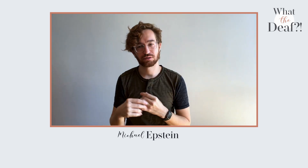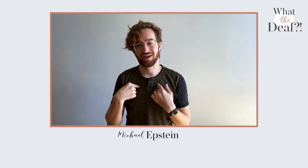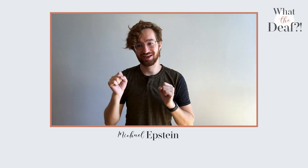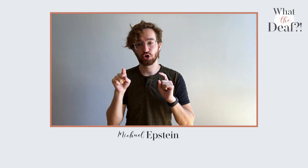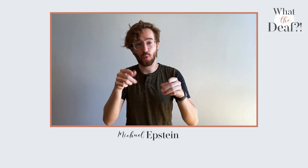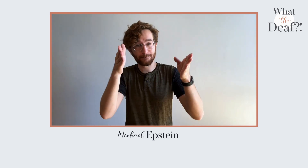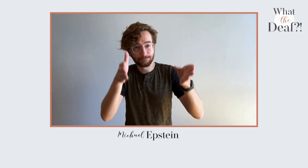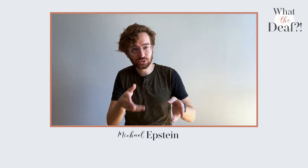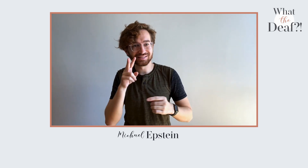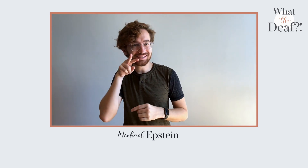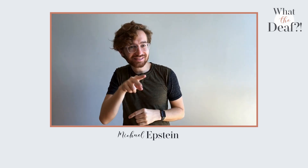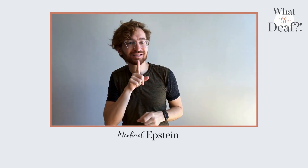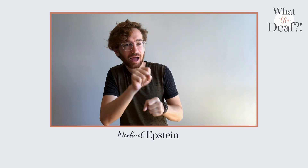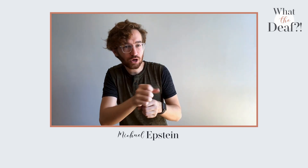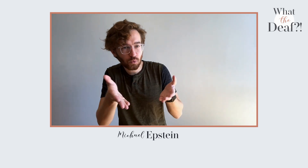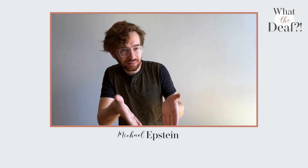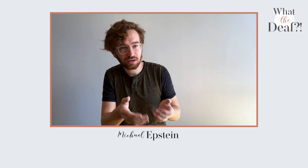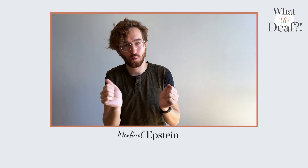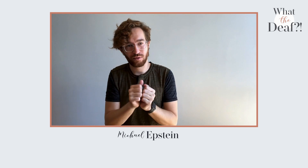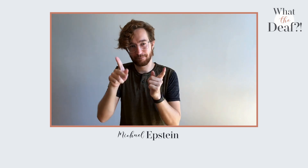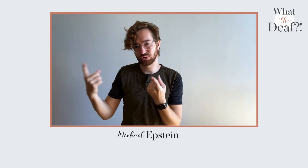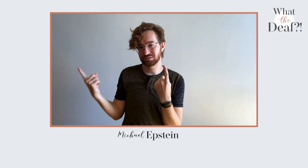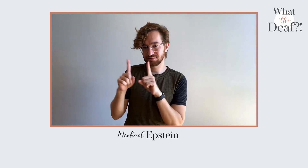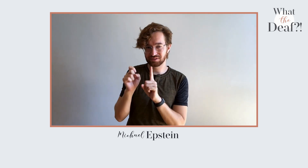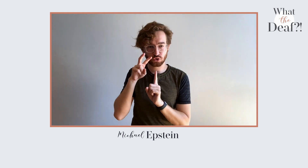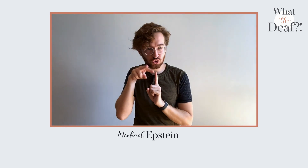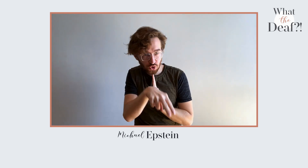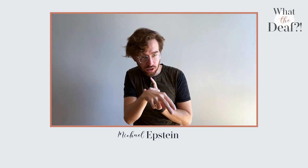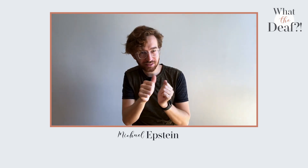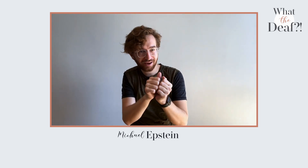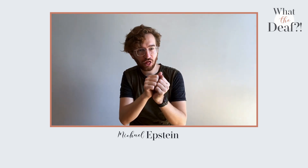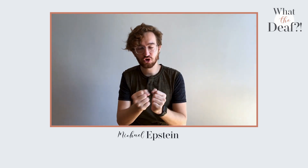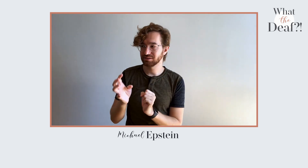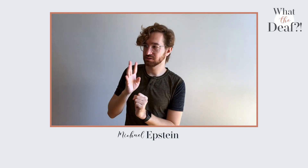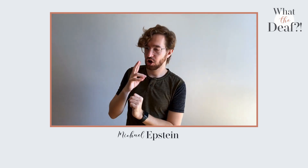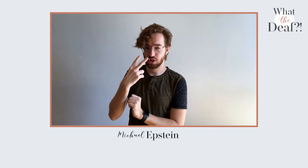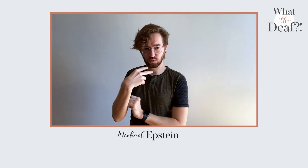So I can go in person and actually see it with another individual. And one-on-one,